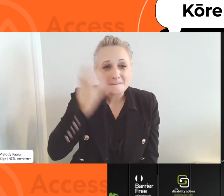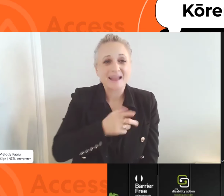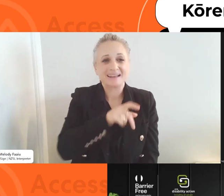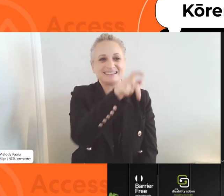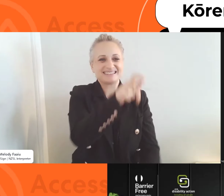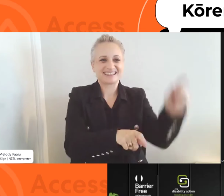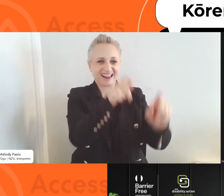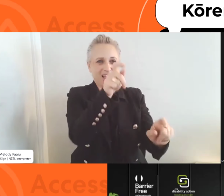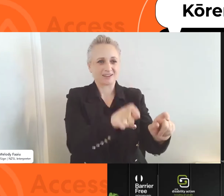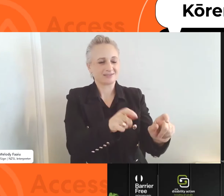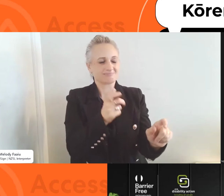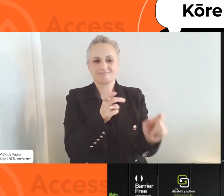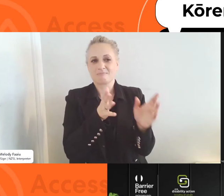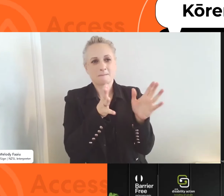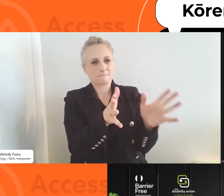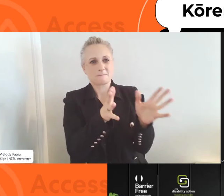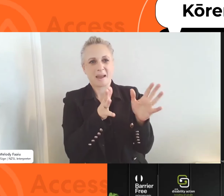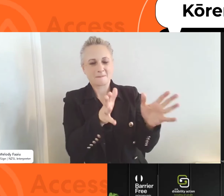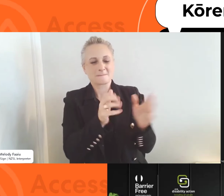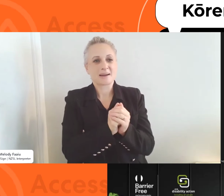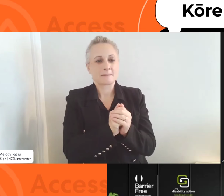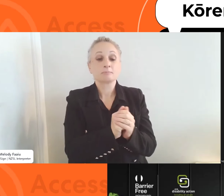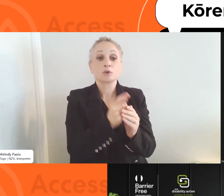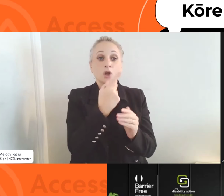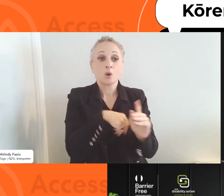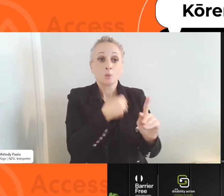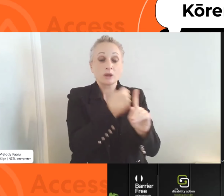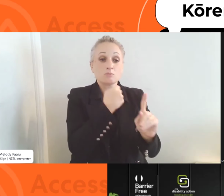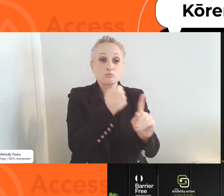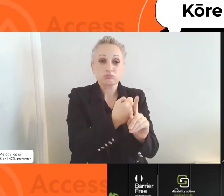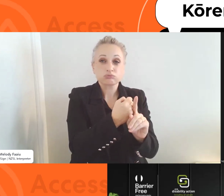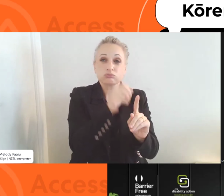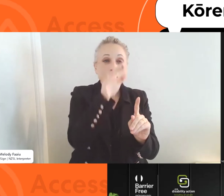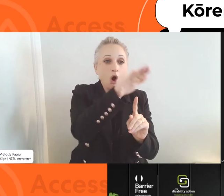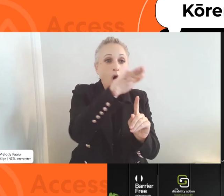in legislation and guidance from all over the world. We present